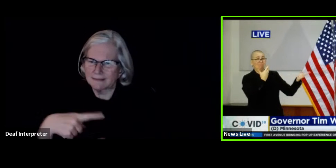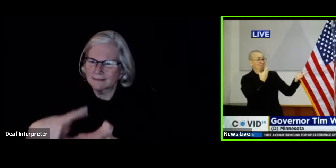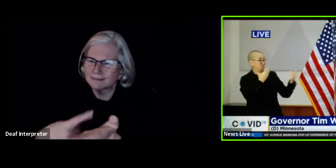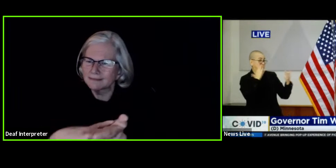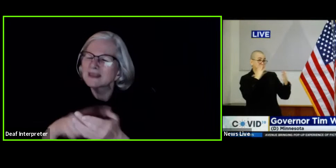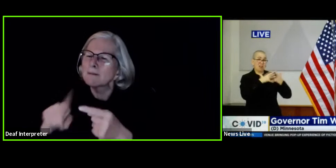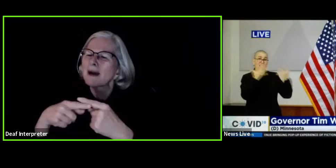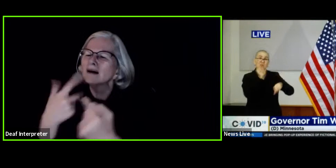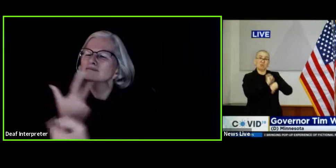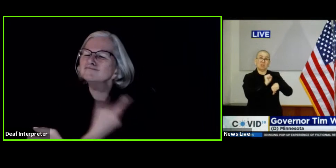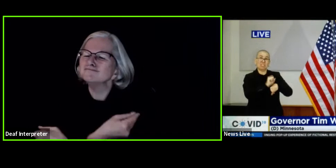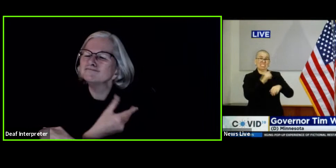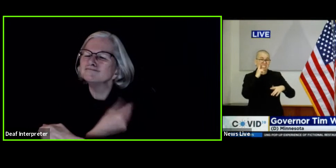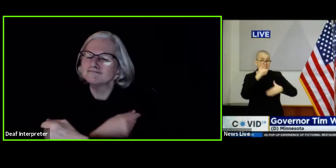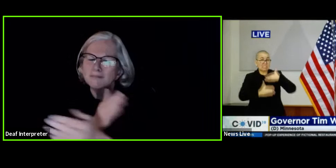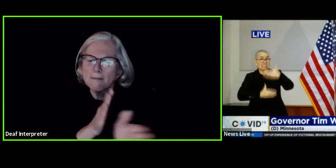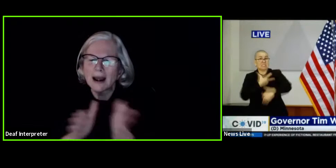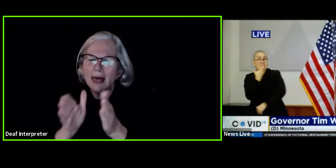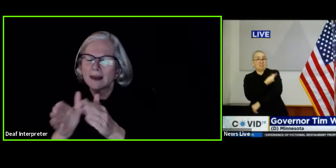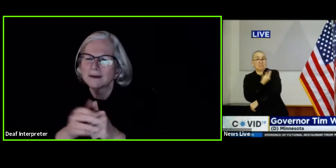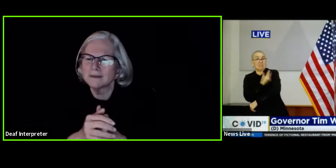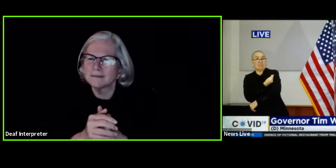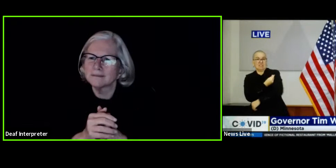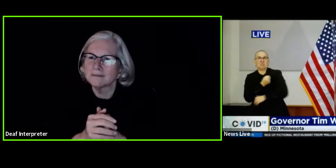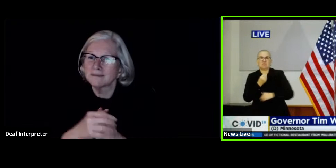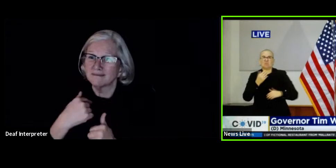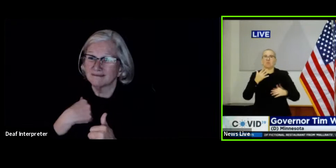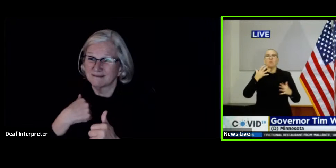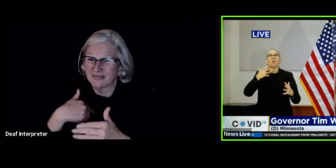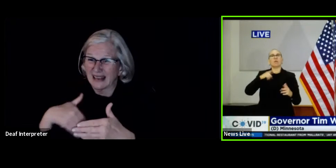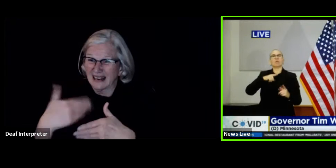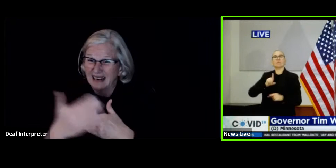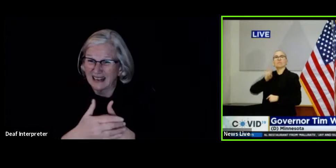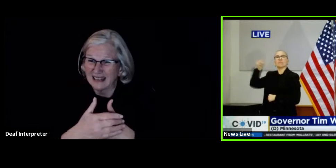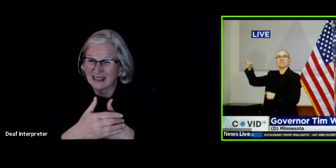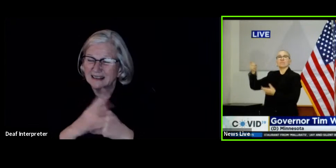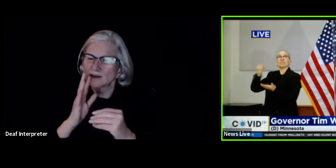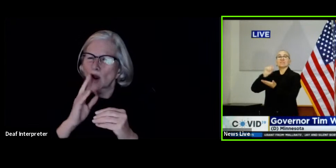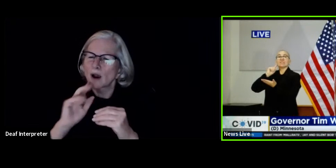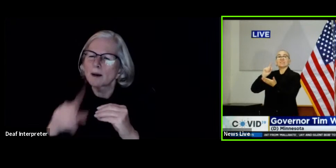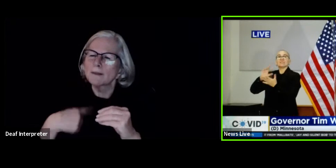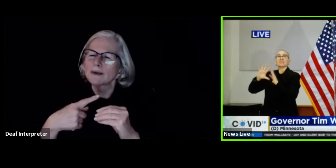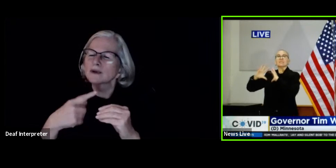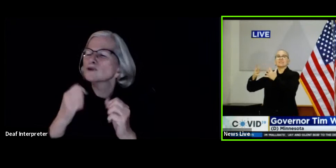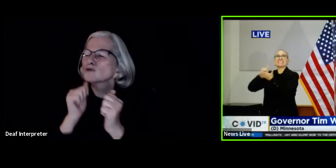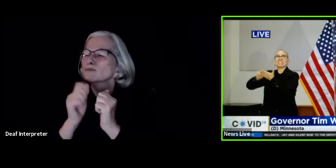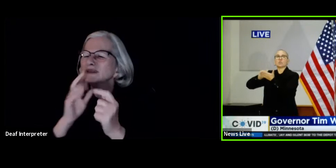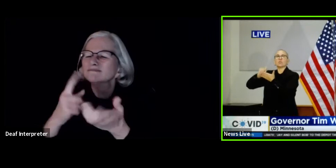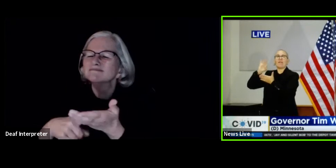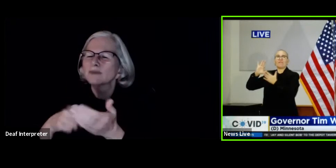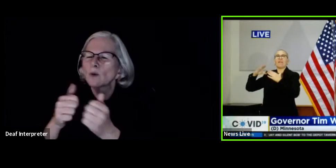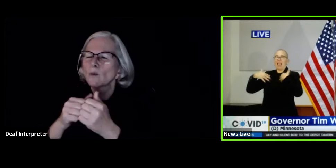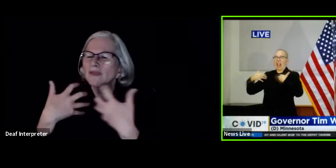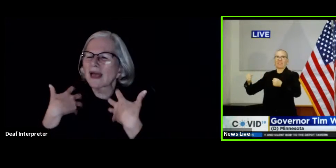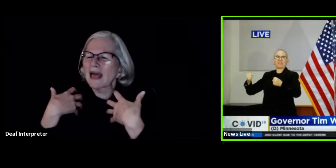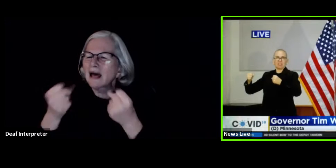I WILL LEAVE THIS BRIEFING AND BE ON WITH SECRETARY AZARS FROM HEALTH AND HUMAN SERVICES WHO WILL BE UPDATING THE NATION'S GOVERNORS ON